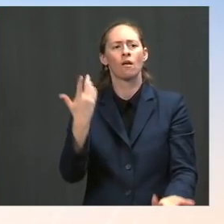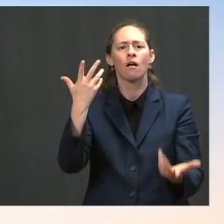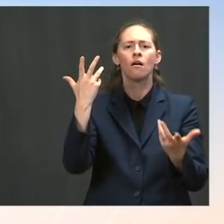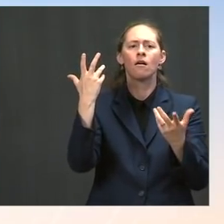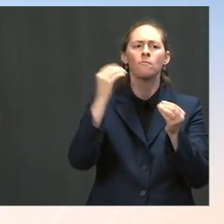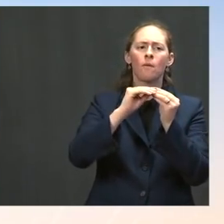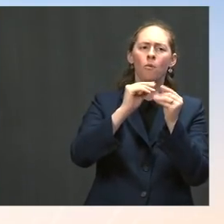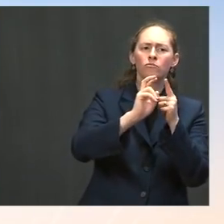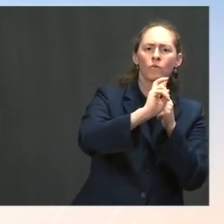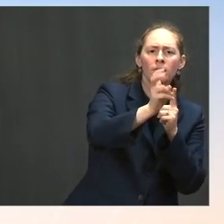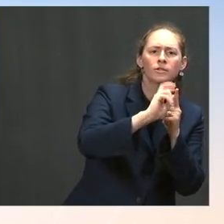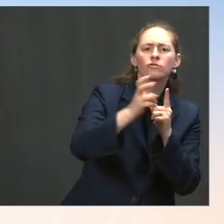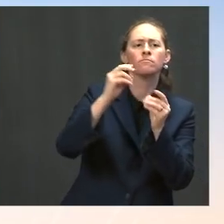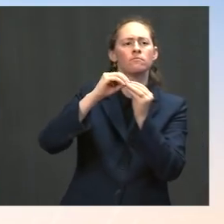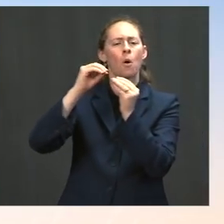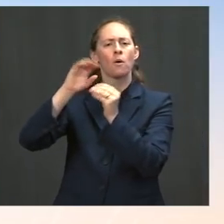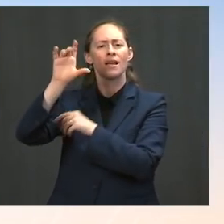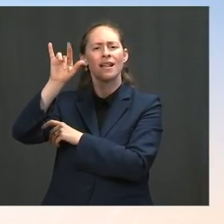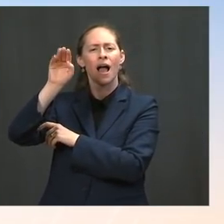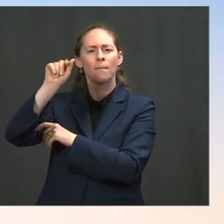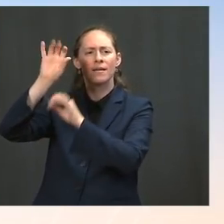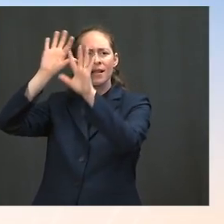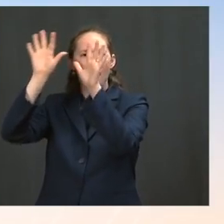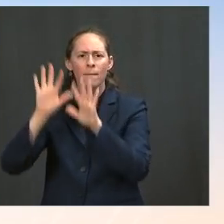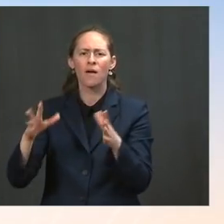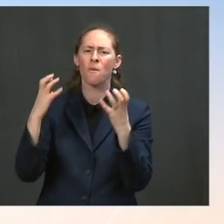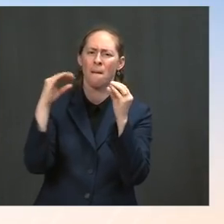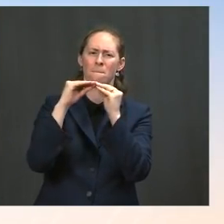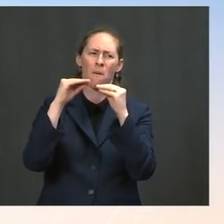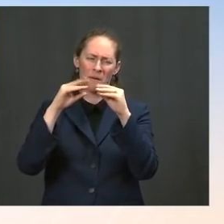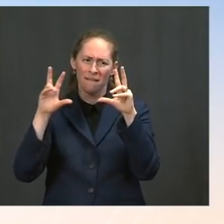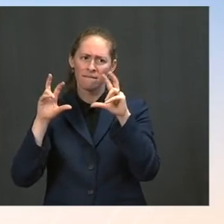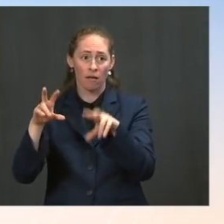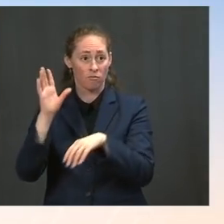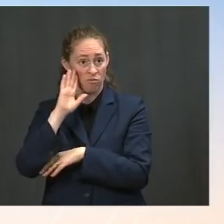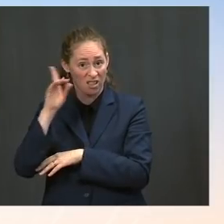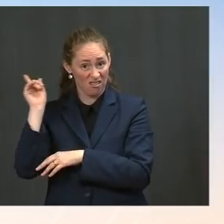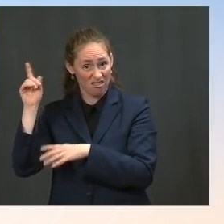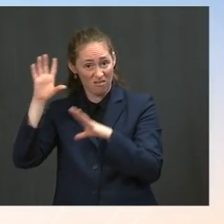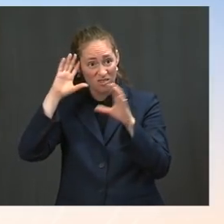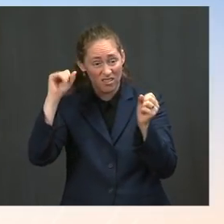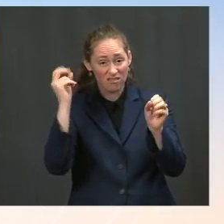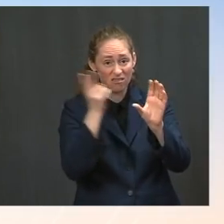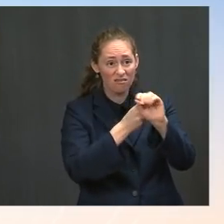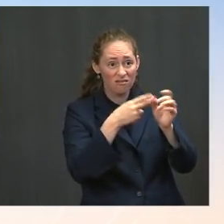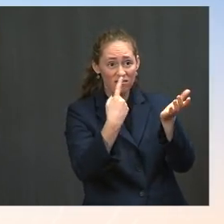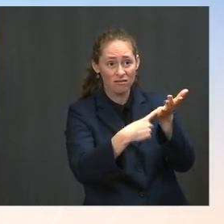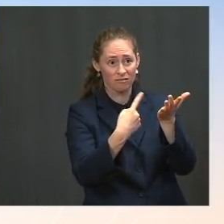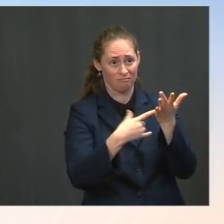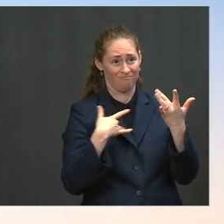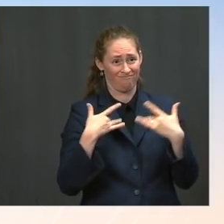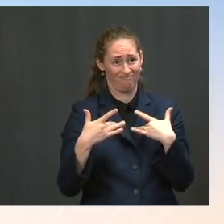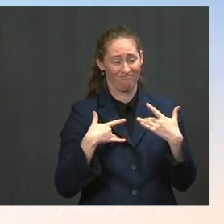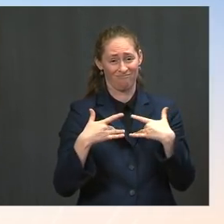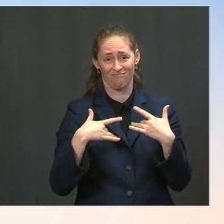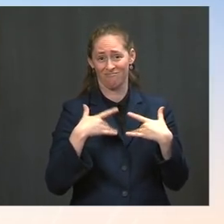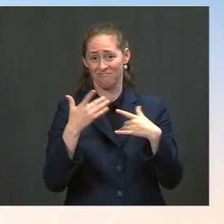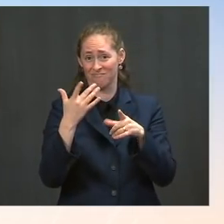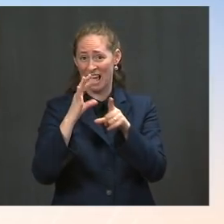talking with those leading House Democrats? And are you worried about having the votes in the House? Ms. Psaki: Well, first, I would say, we are very grateful to the leadership